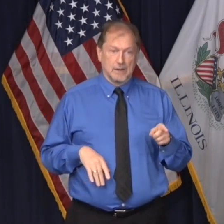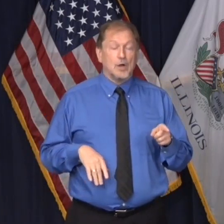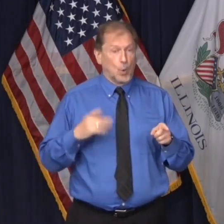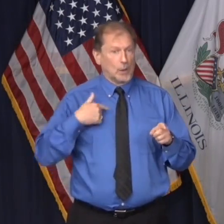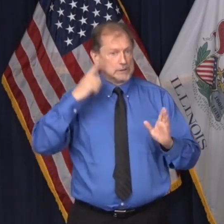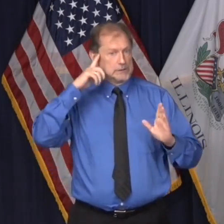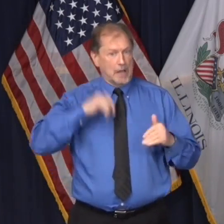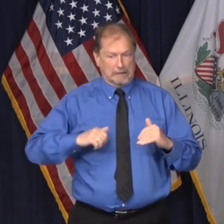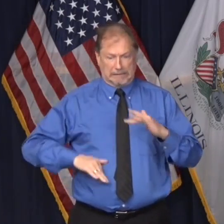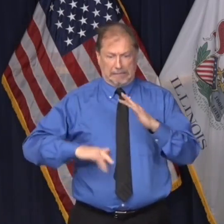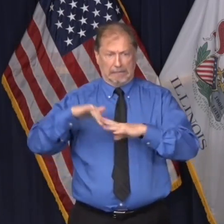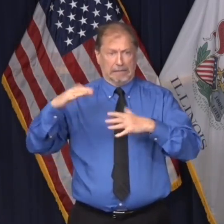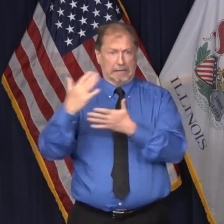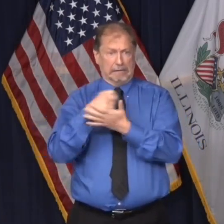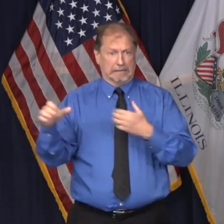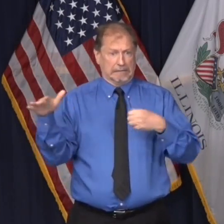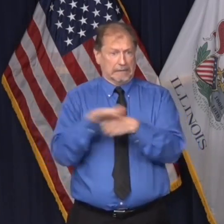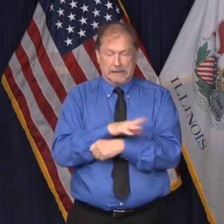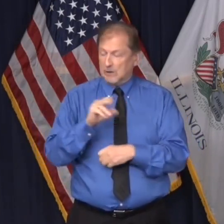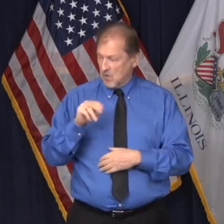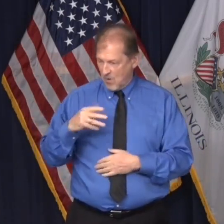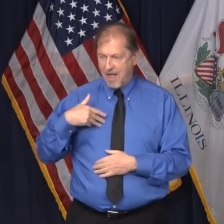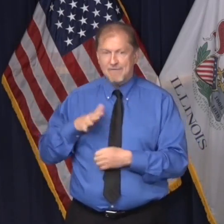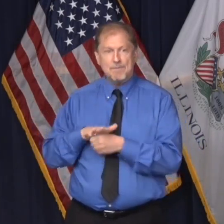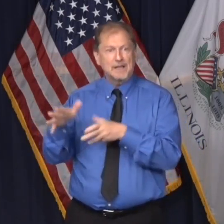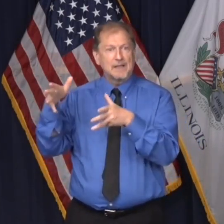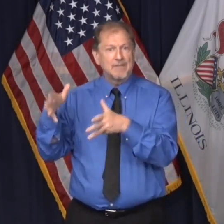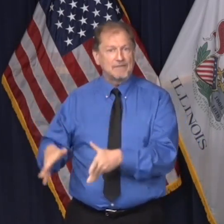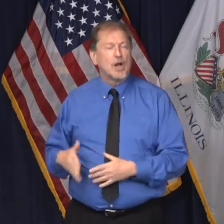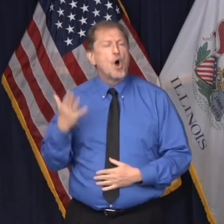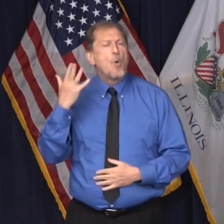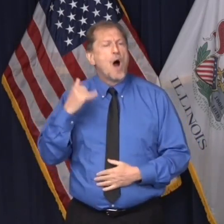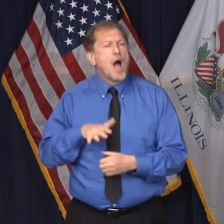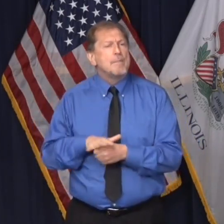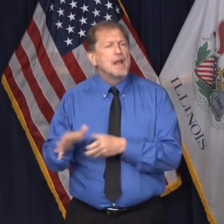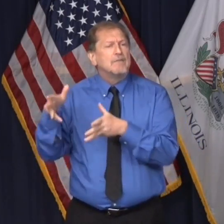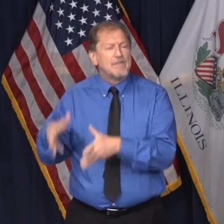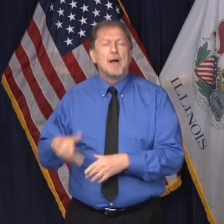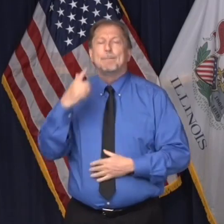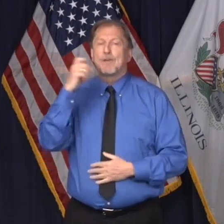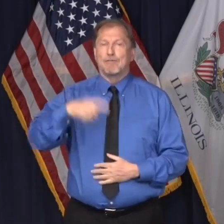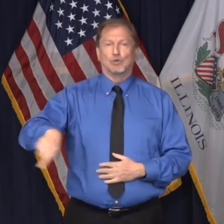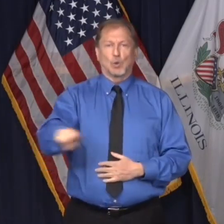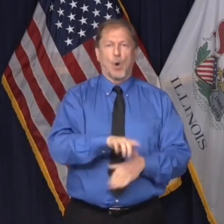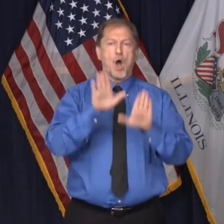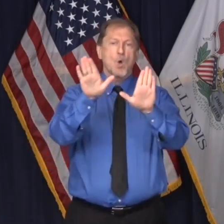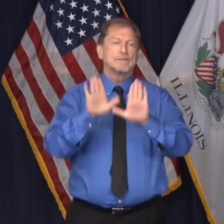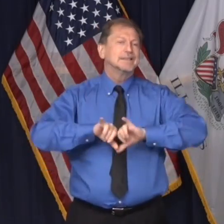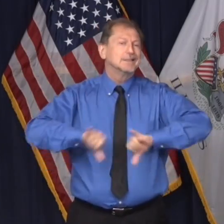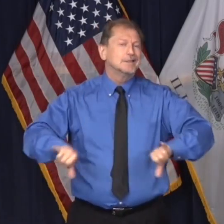VENTILATOR INVENTORY IS CURRENTLY IN USE BY COVID-19 PATIENTS. THAT'S A LOT LOWER THAN WE HAD